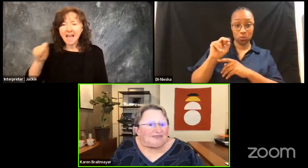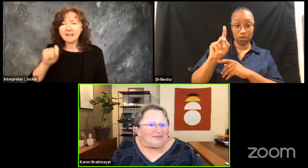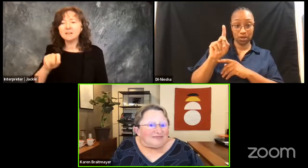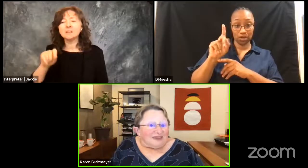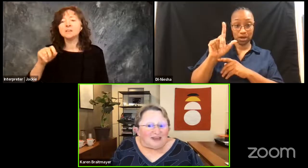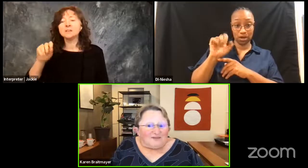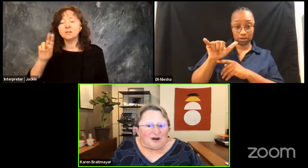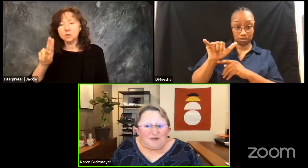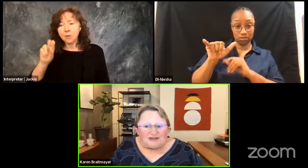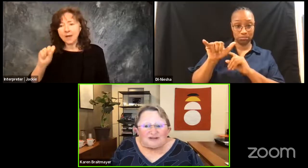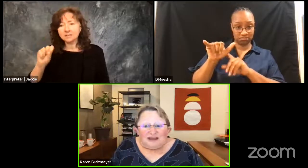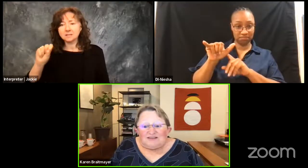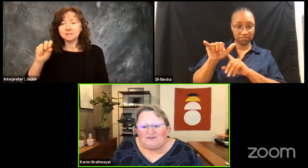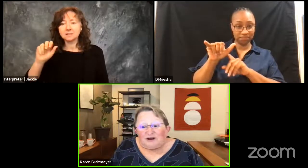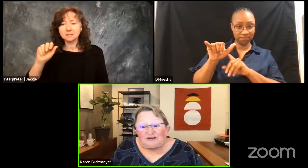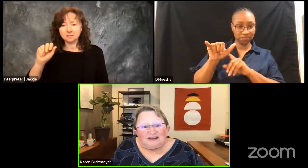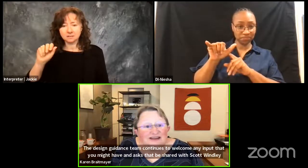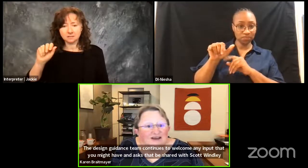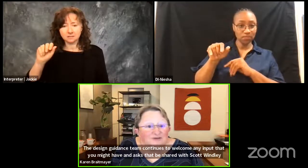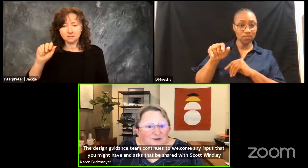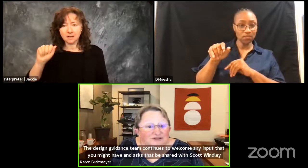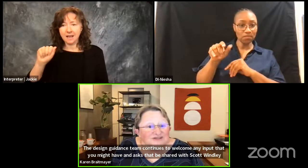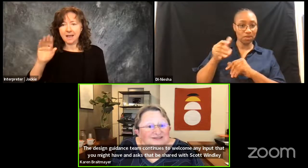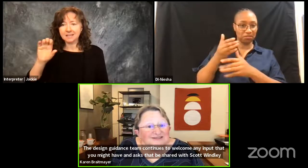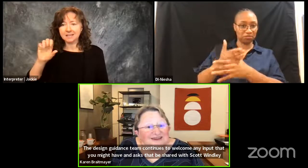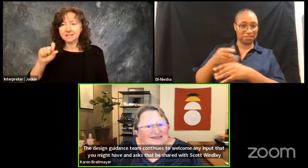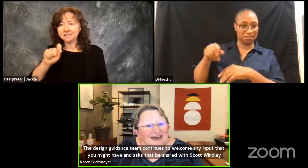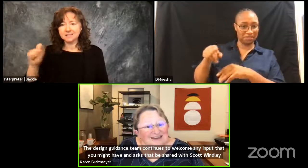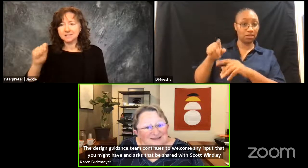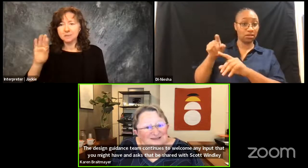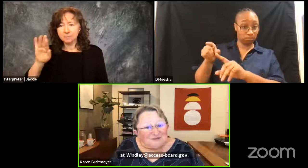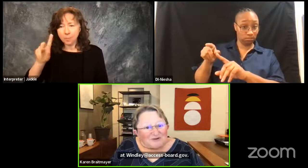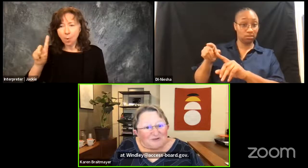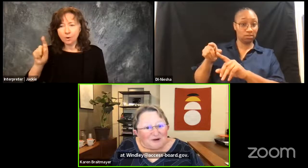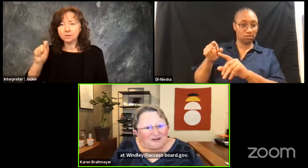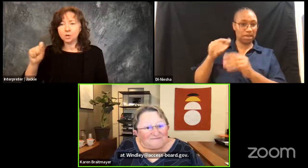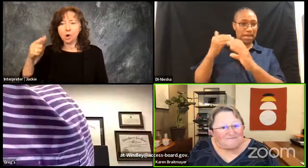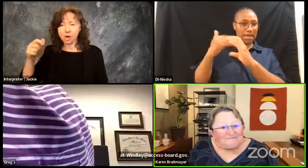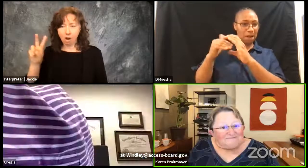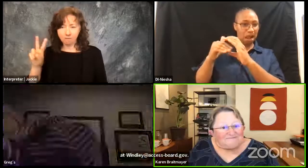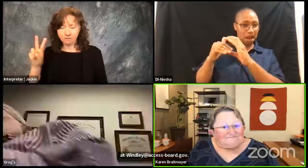So thank you very much. And if there aren't any other questions, that ends my report.